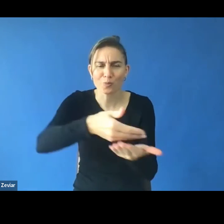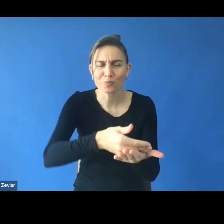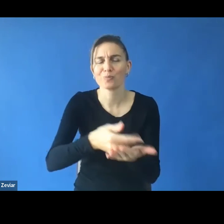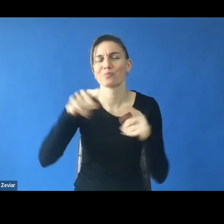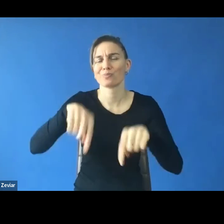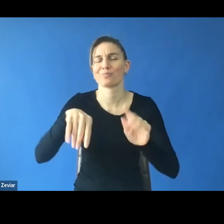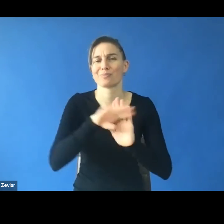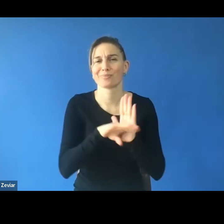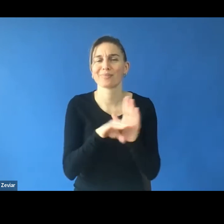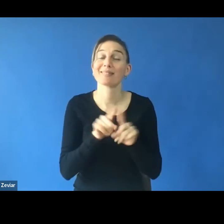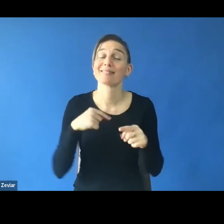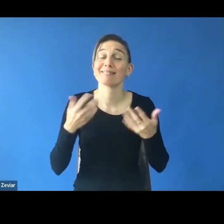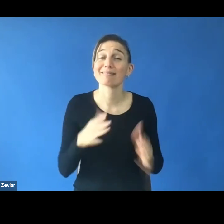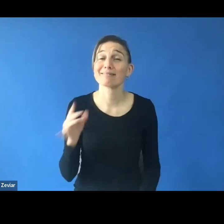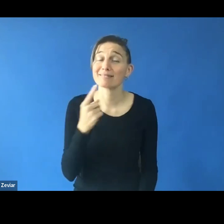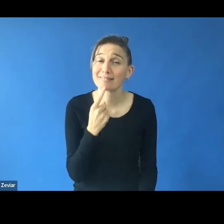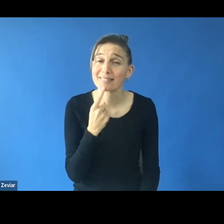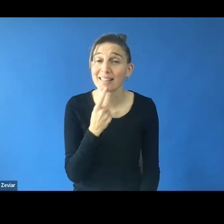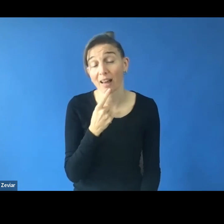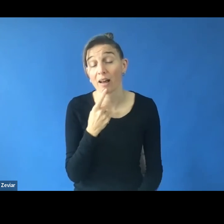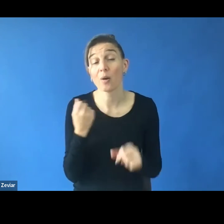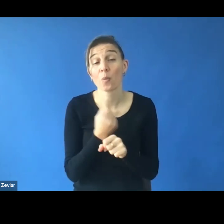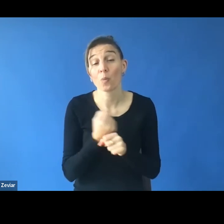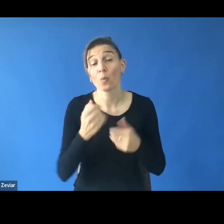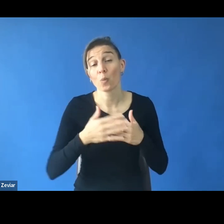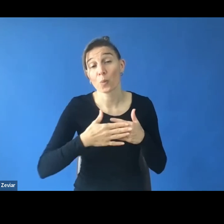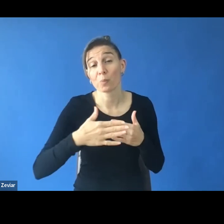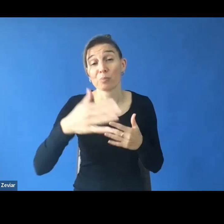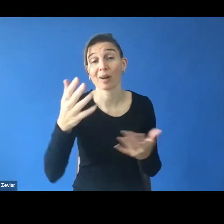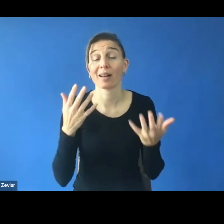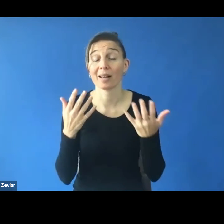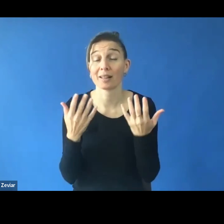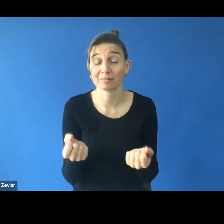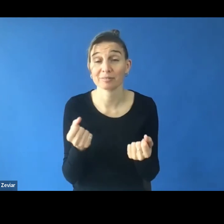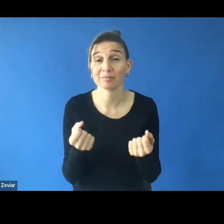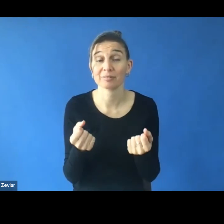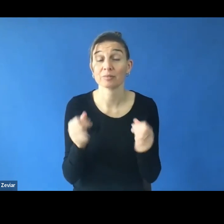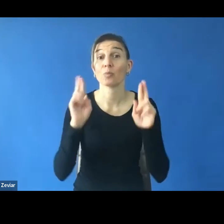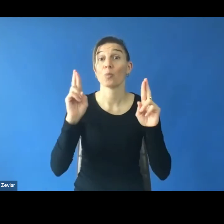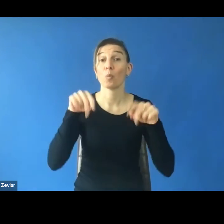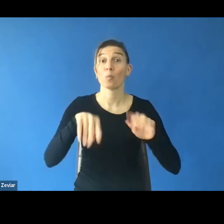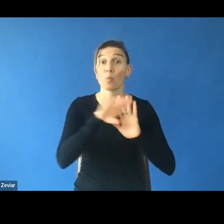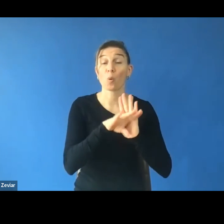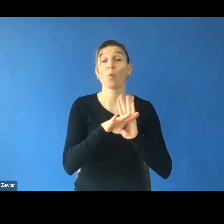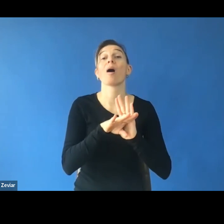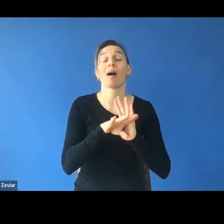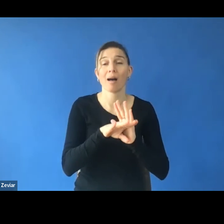There is much more work to be done. We really hope this programme contributes to the efforts.